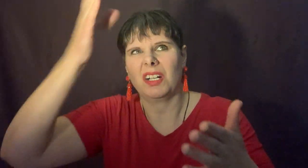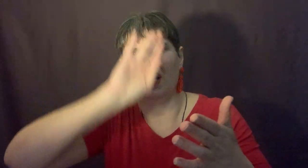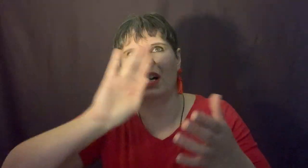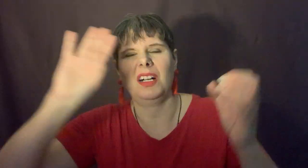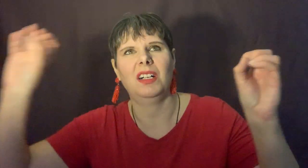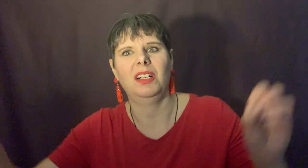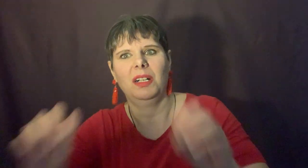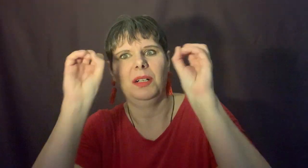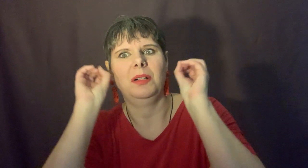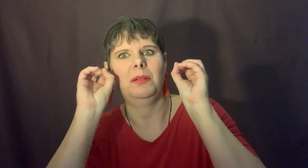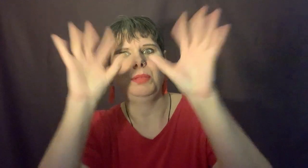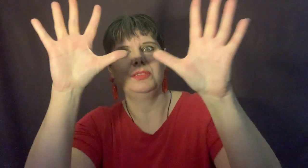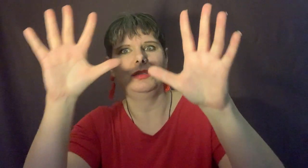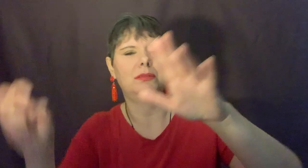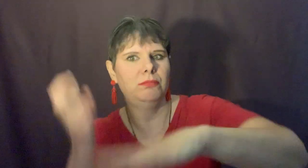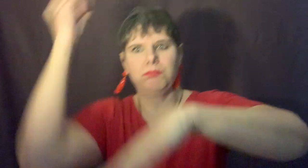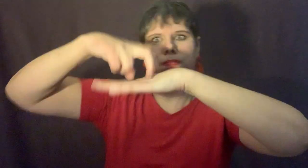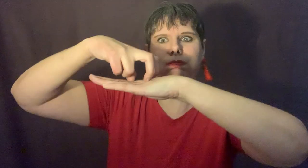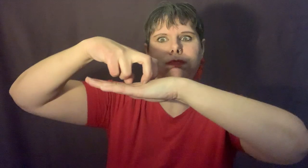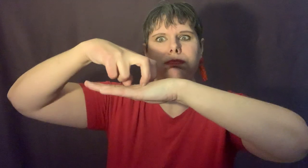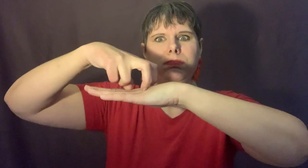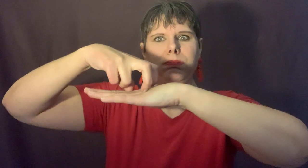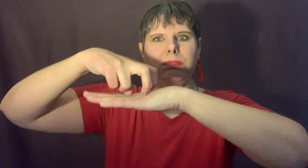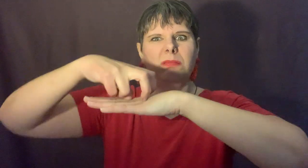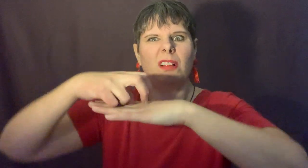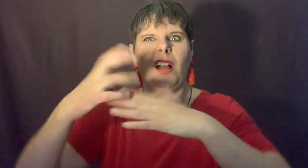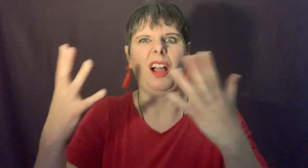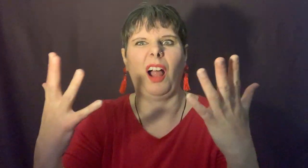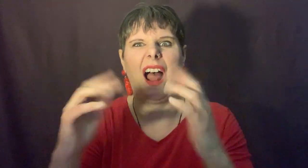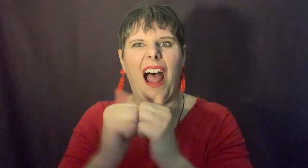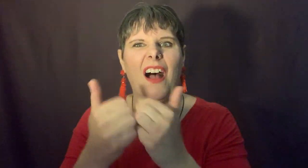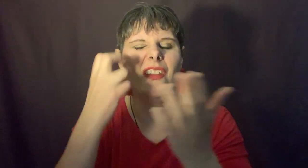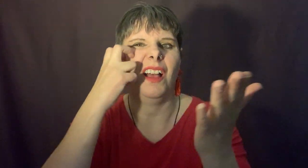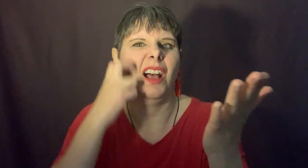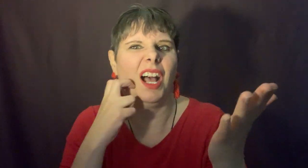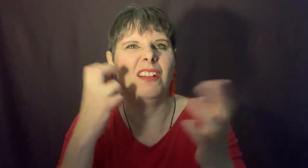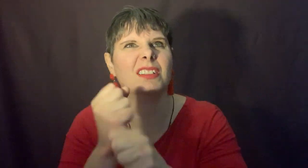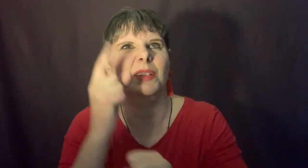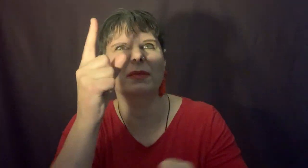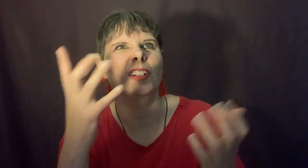Don't know how the hell he got up onto the cabinet, miracles of God